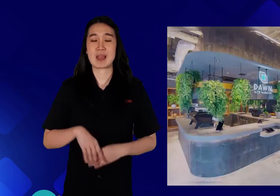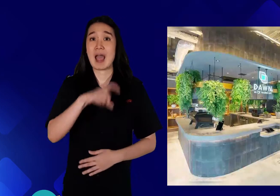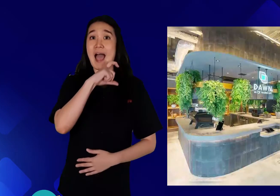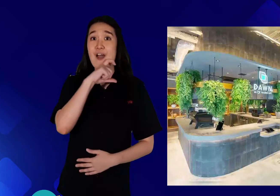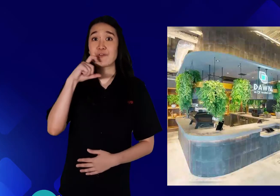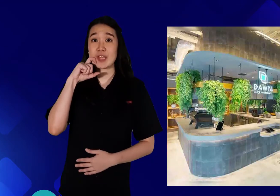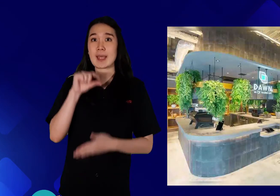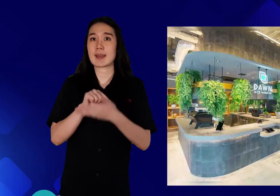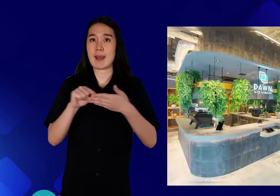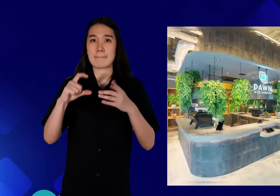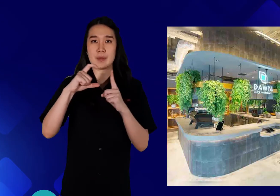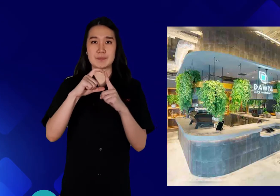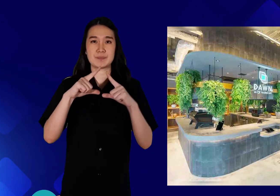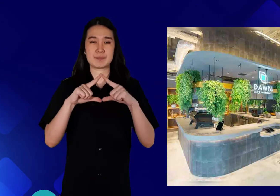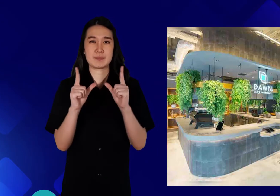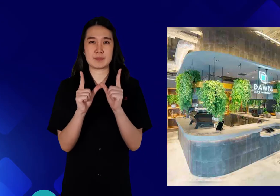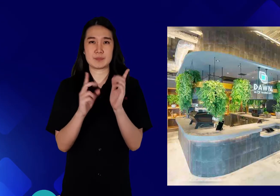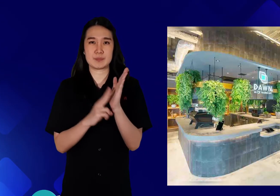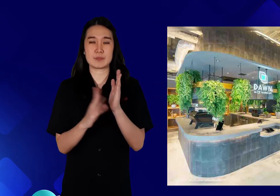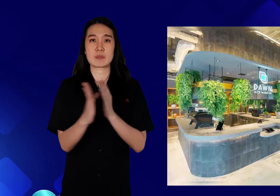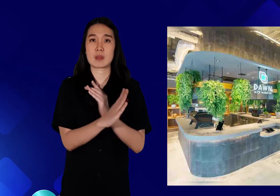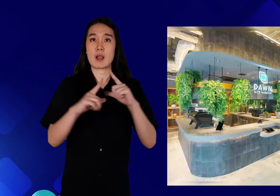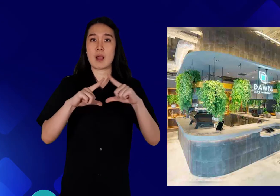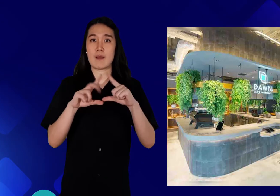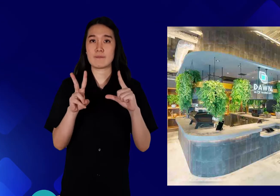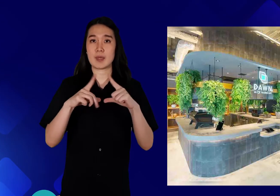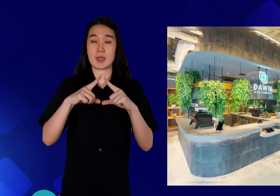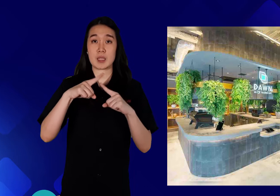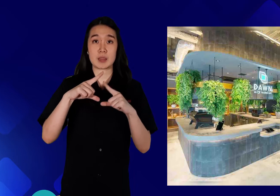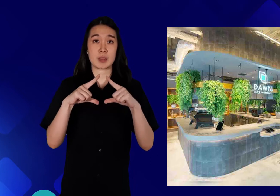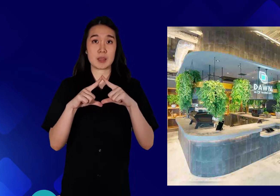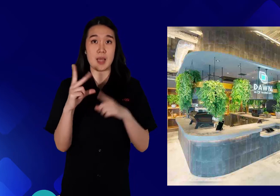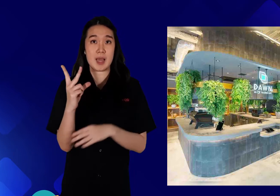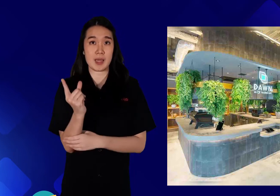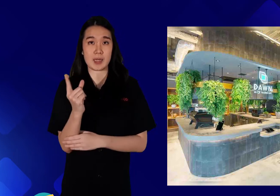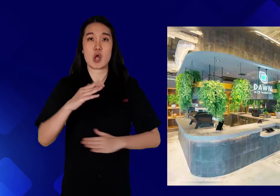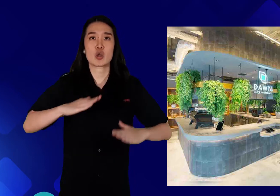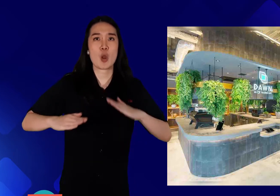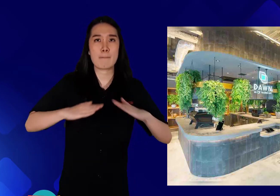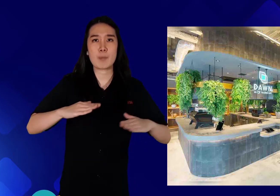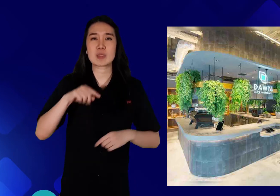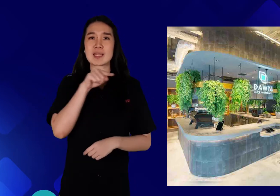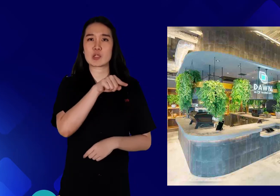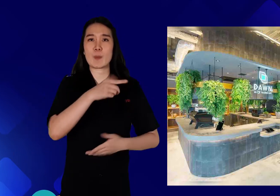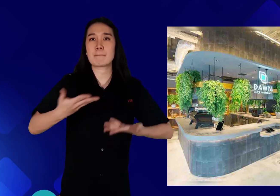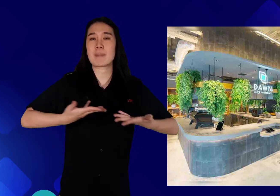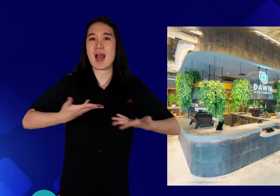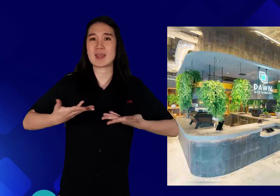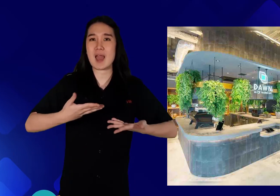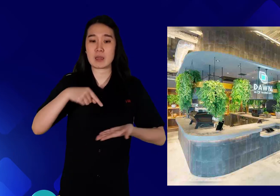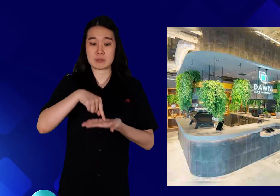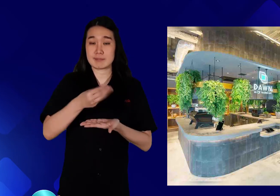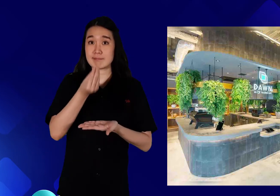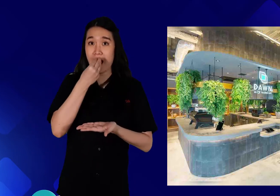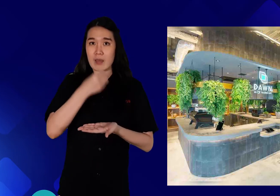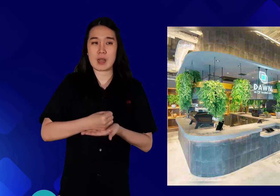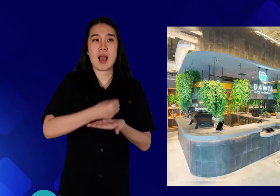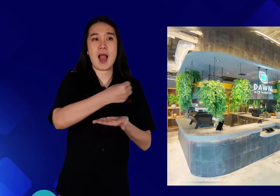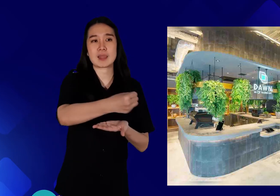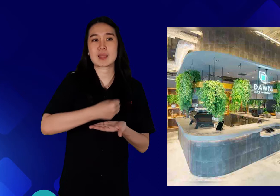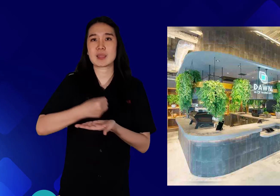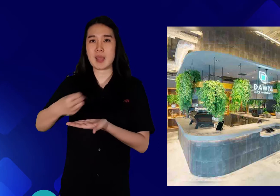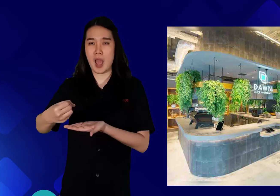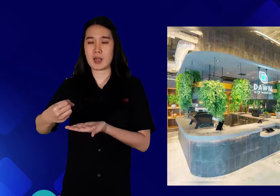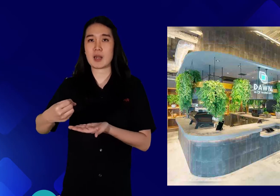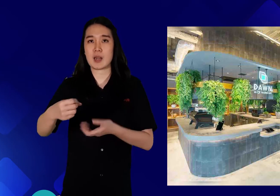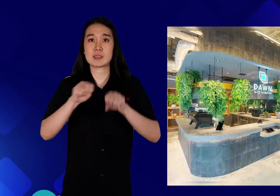This cafe is called Dawn Avatar Robot where the robot waiter which delivers food by remote operation